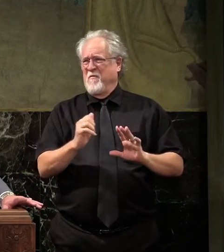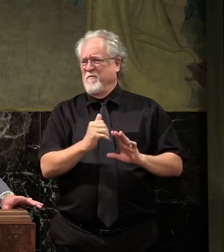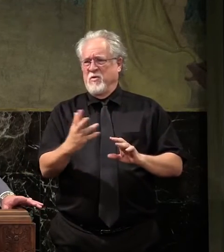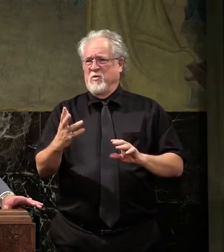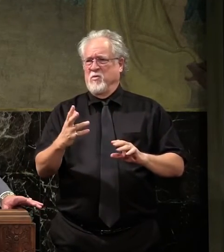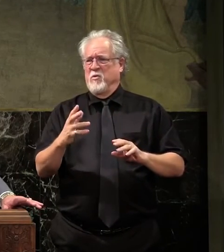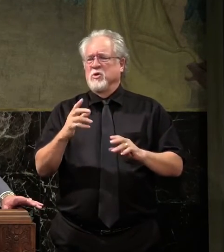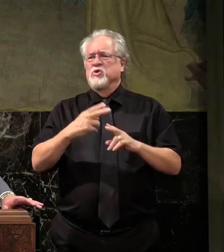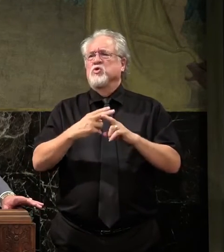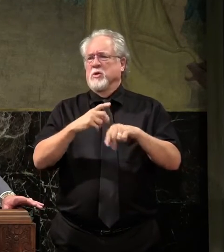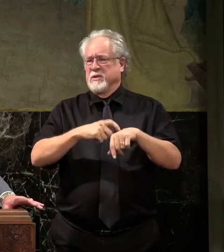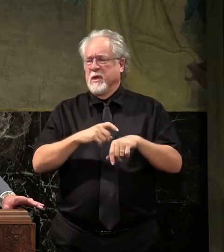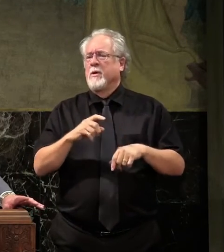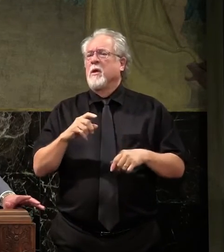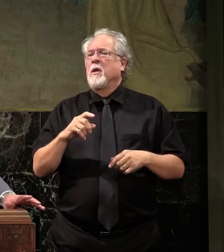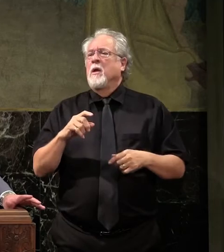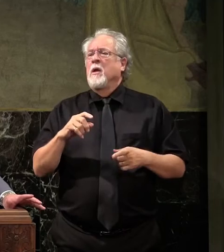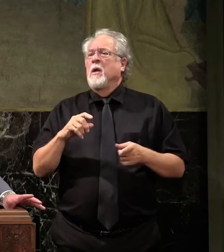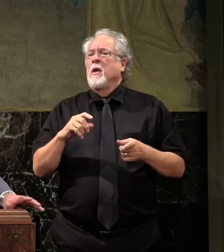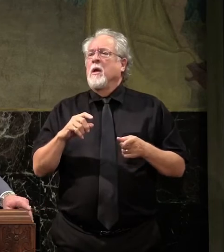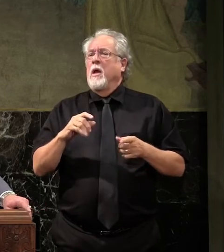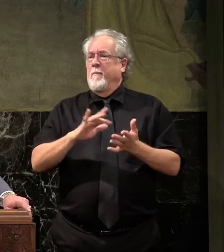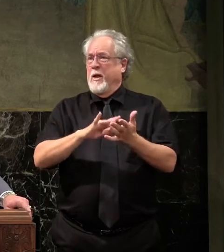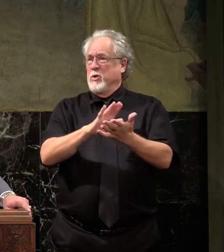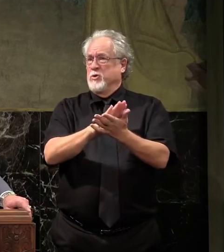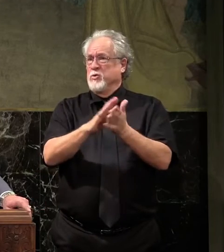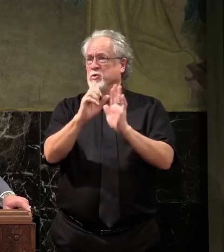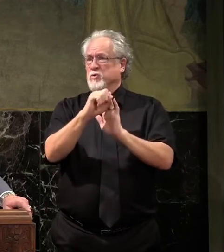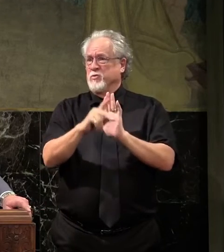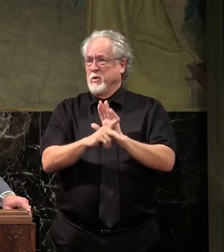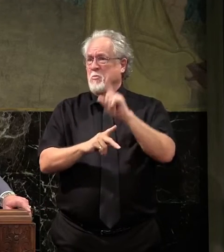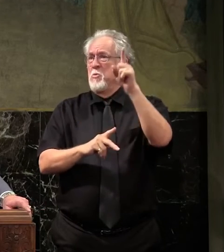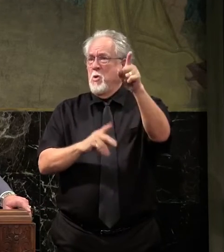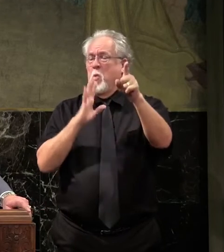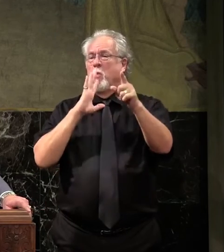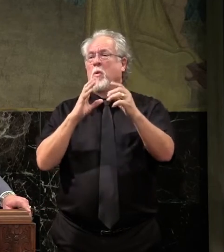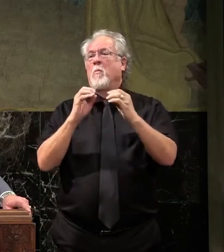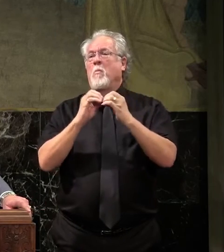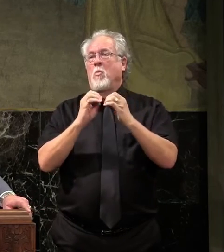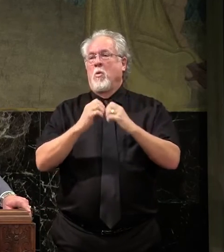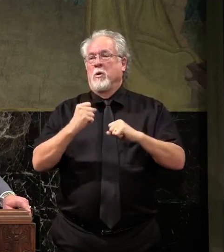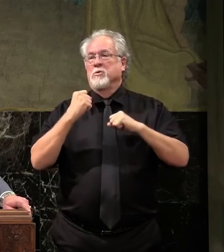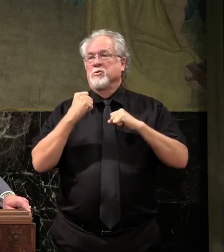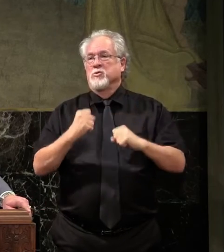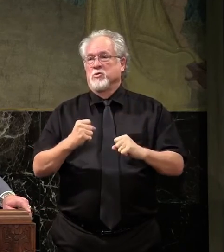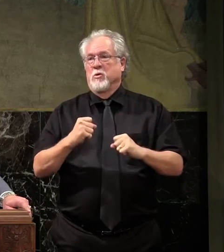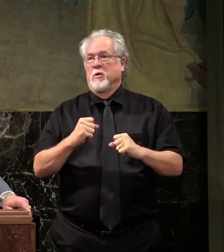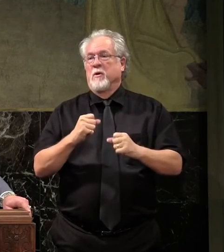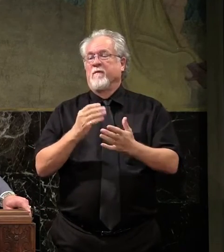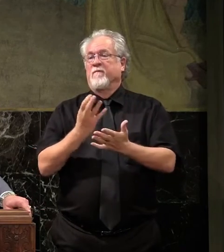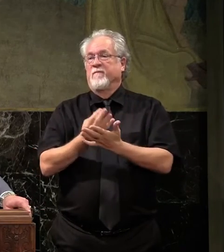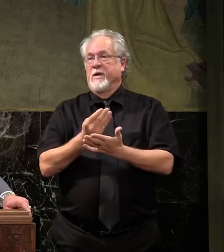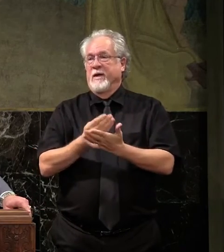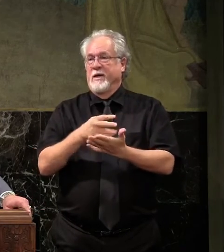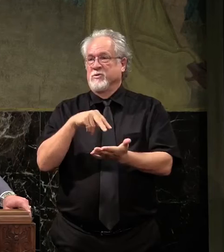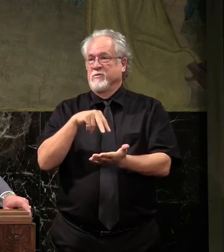time that the medical school in this report will be on a much sounder financial footing then they have been.